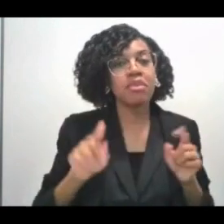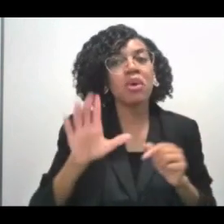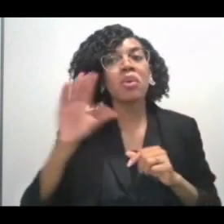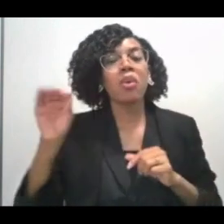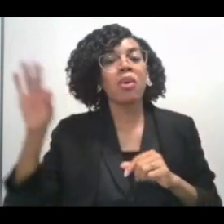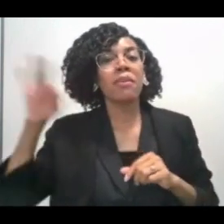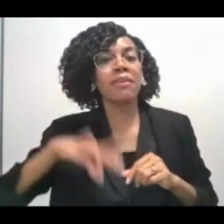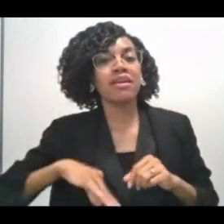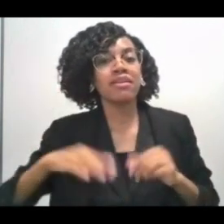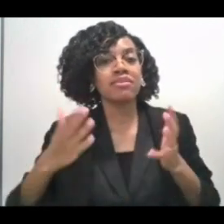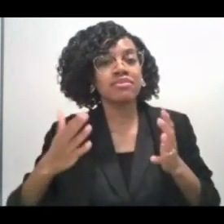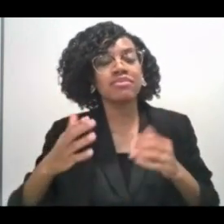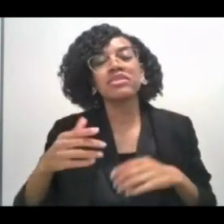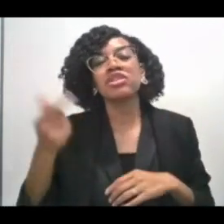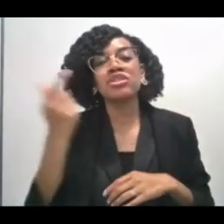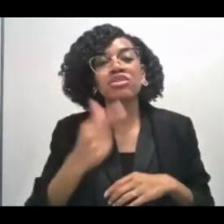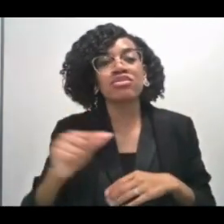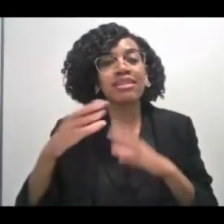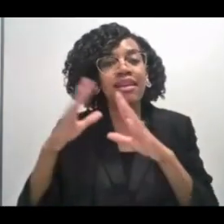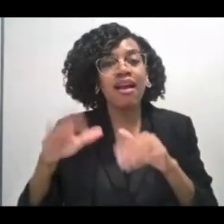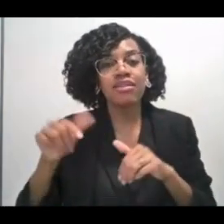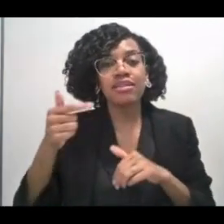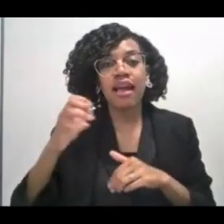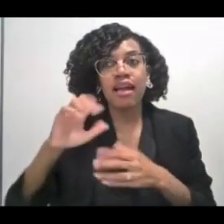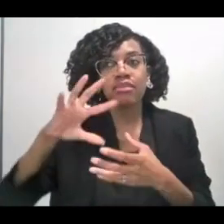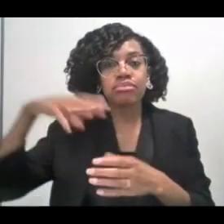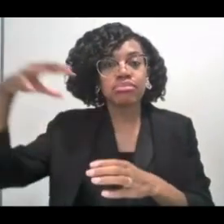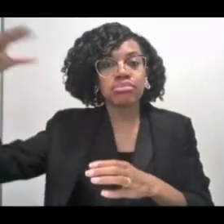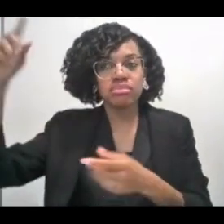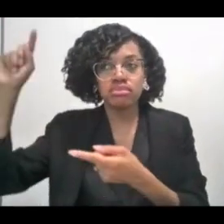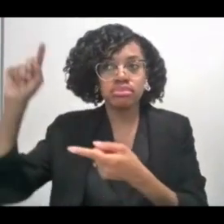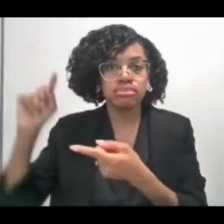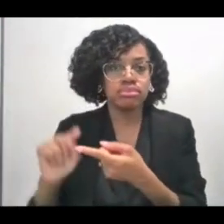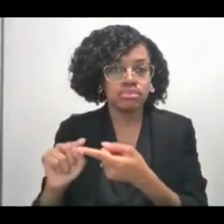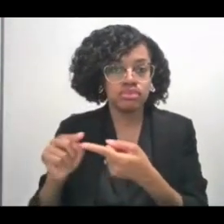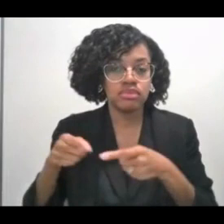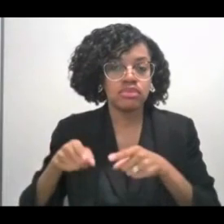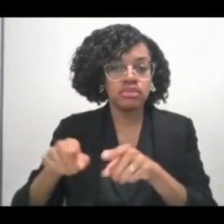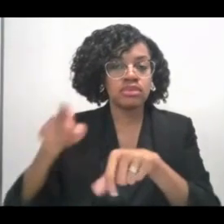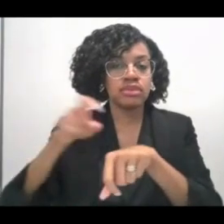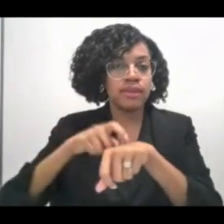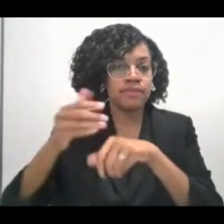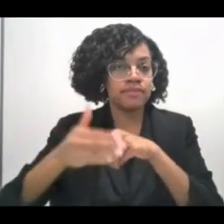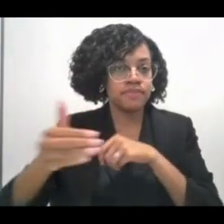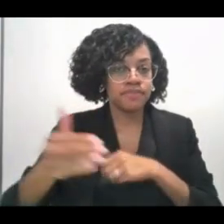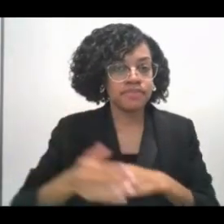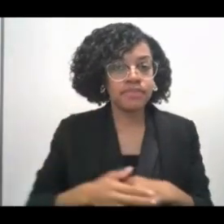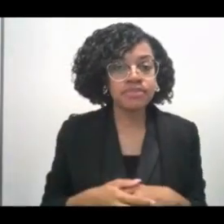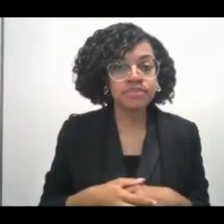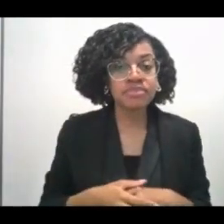greenhouse gas emissions through time We are very focused on